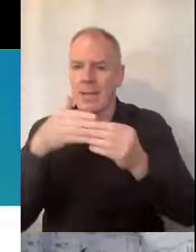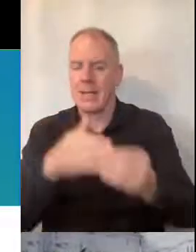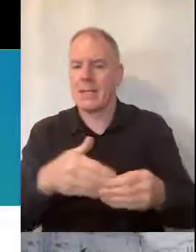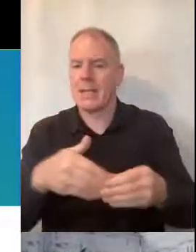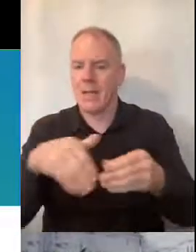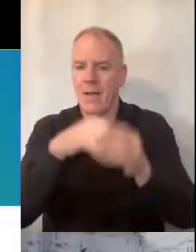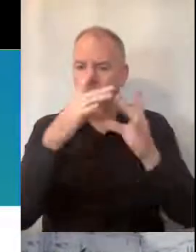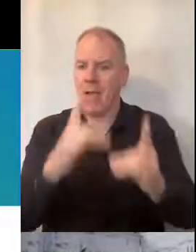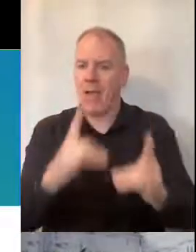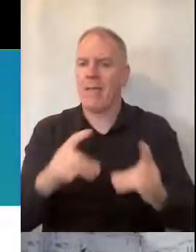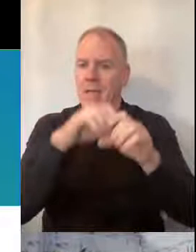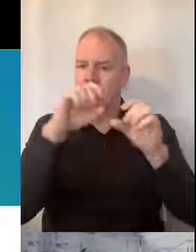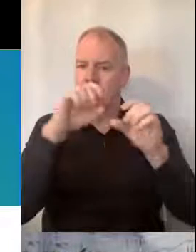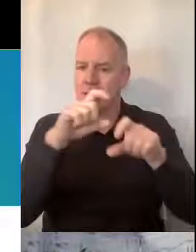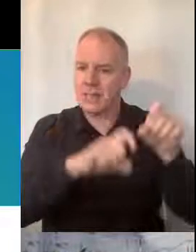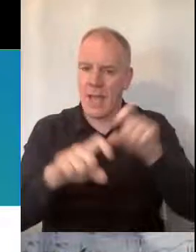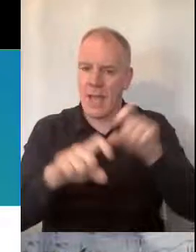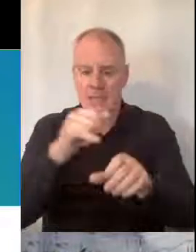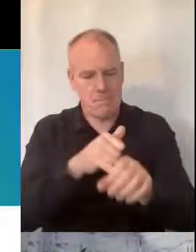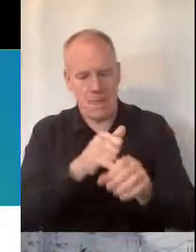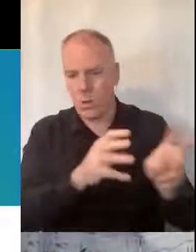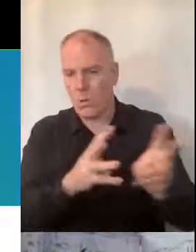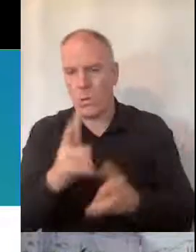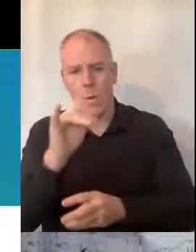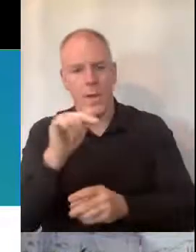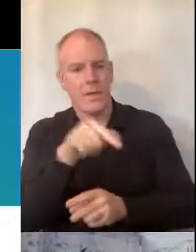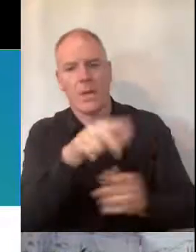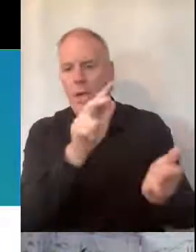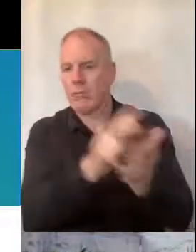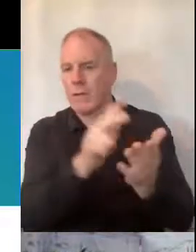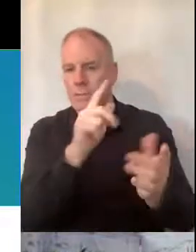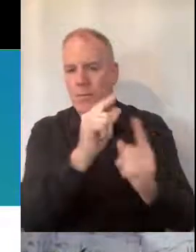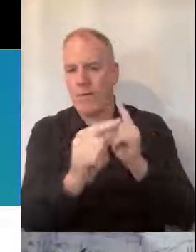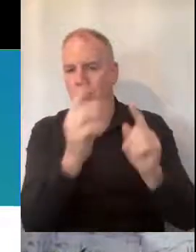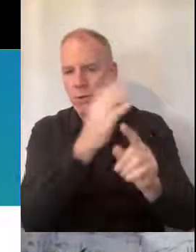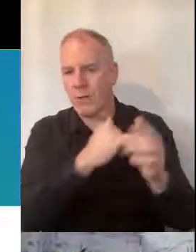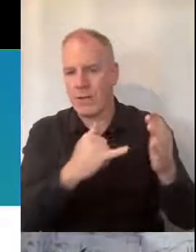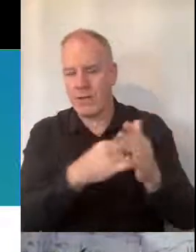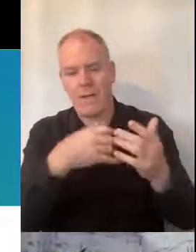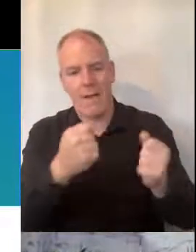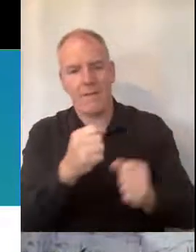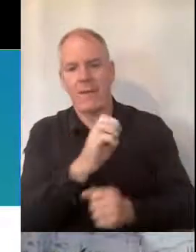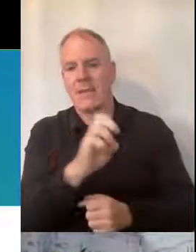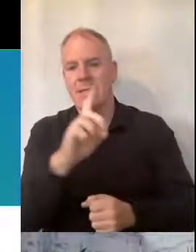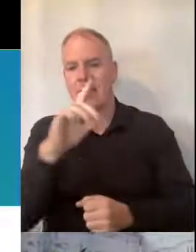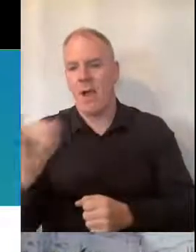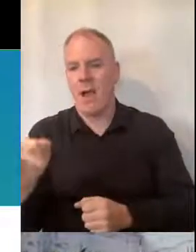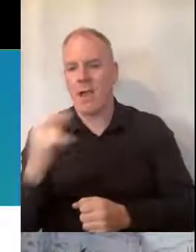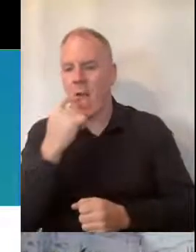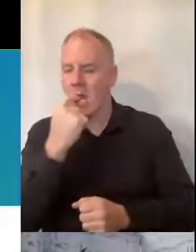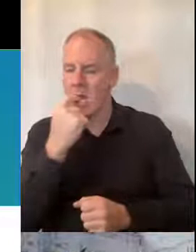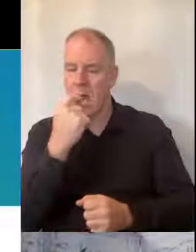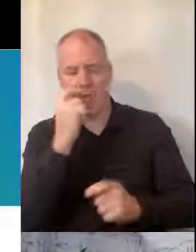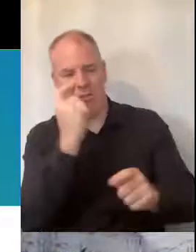and medical. Bills, because of their accreditation and professional bodies. EDI is significantly called out.